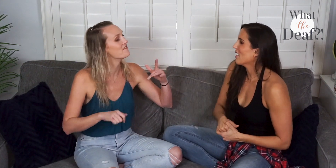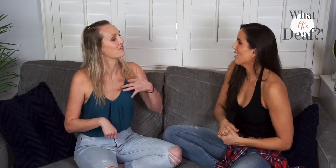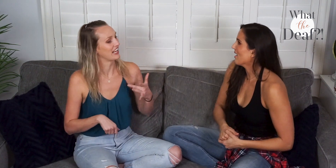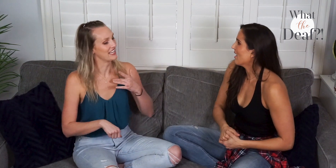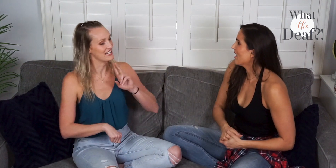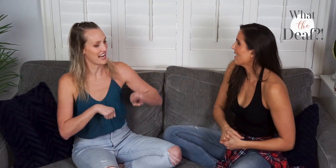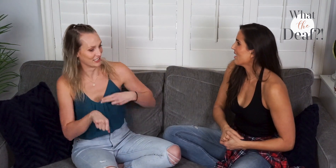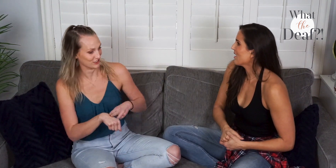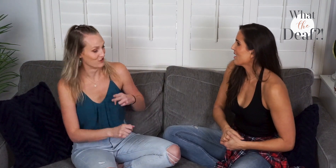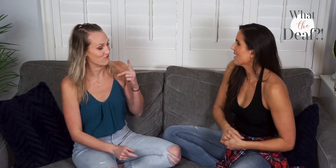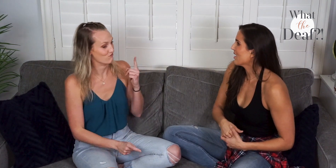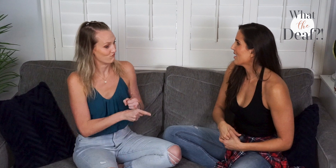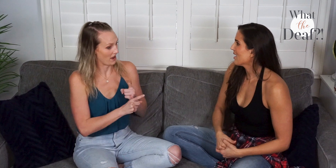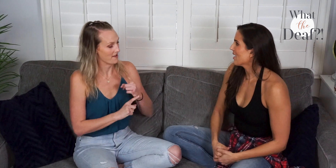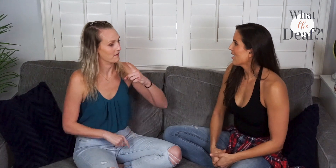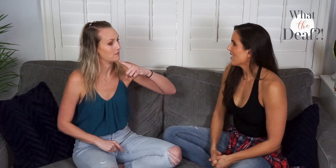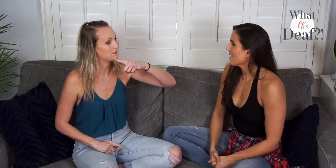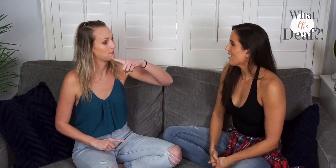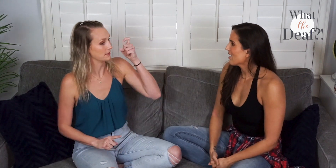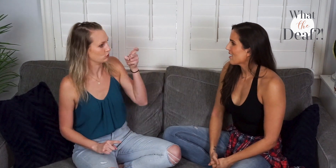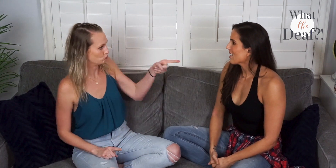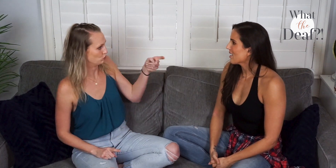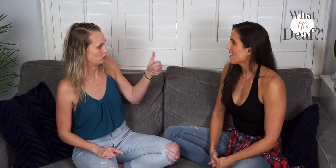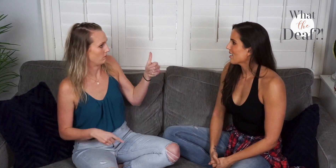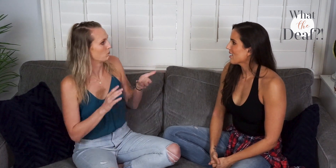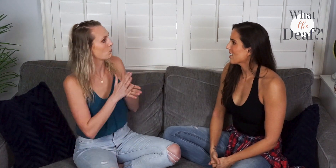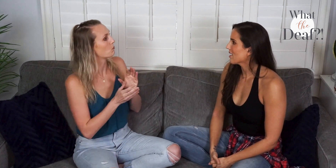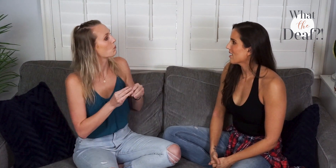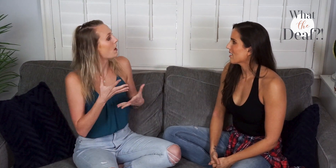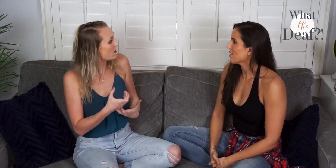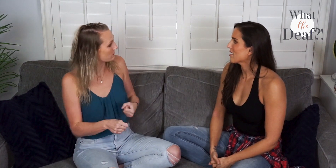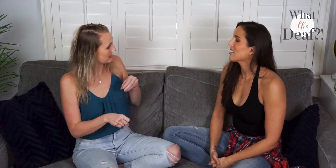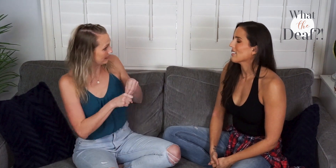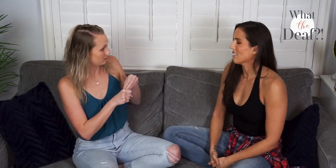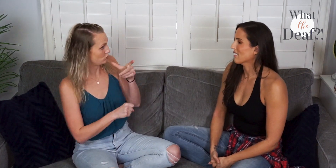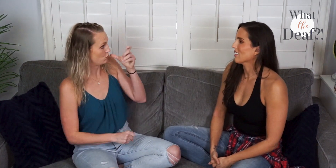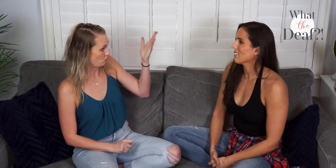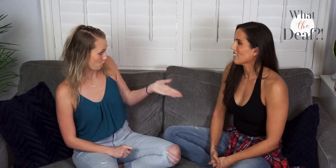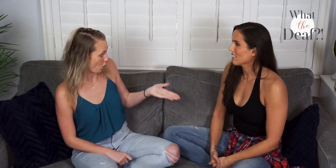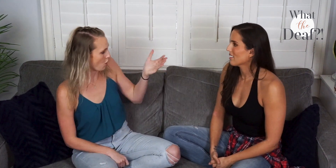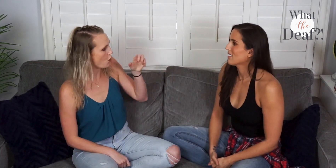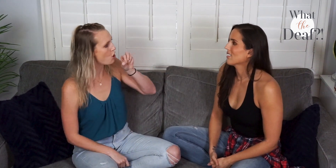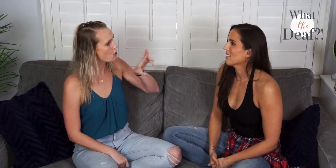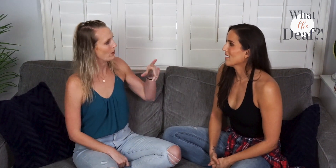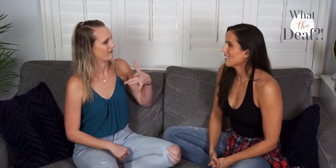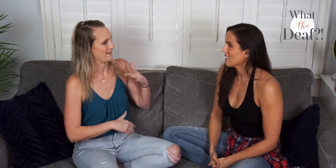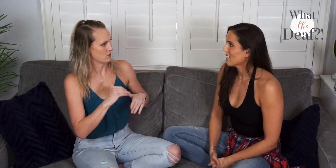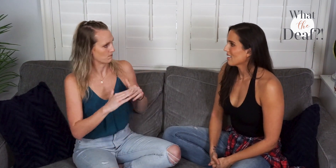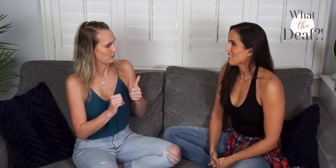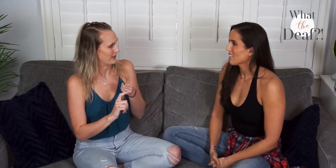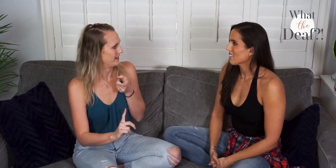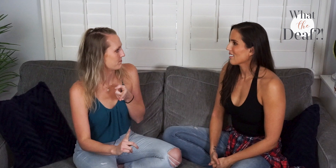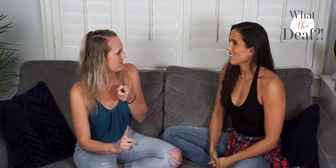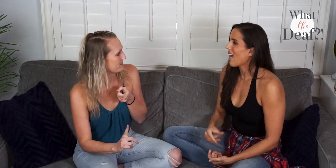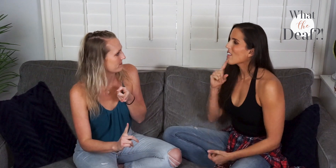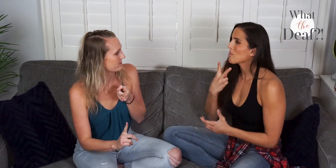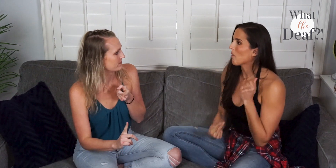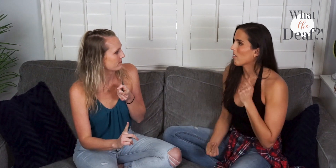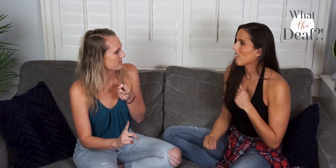So you said it felt natural and right. Is it because you yourself became more confident in who you are as a person or are you comfortable with him?